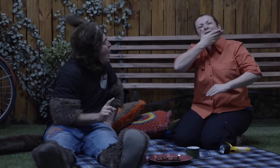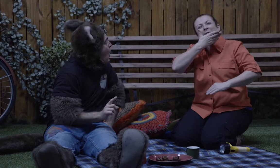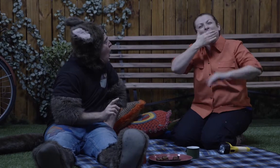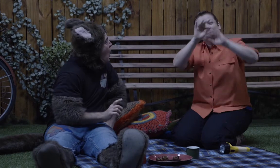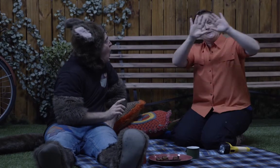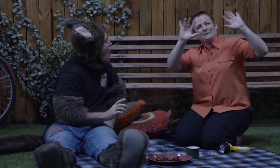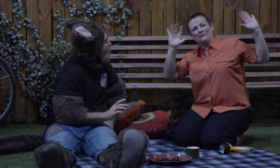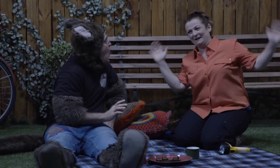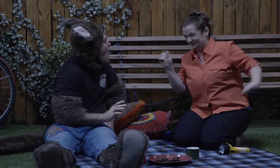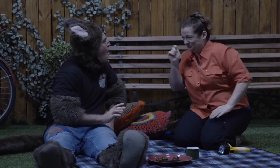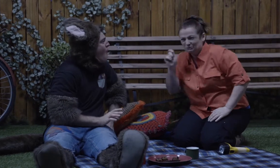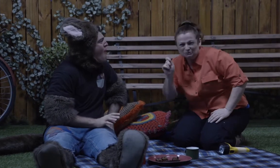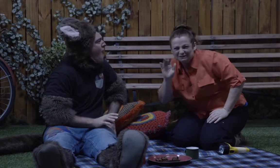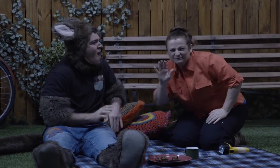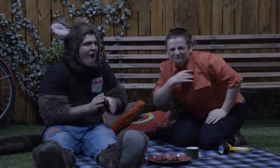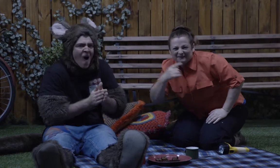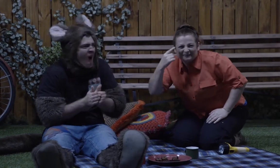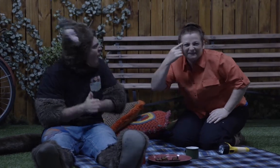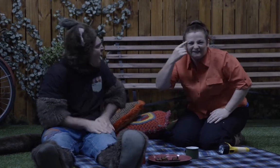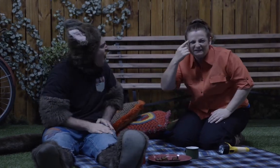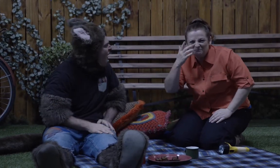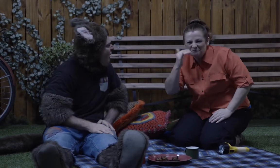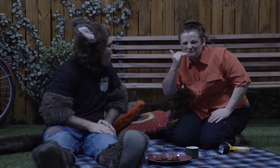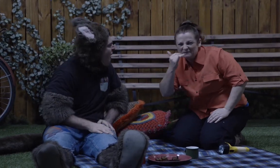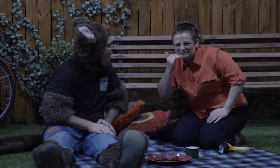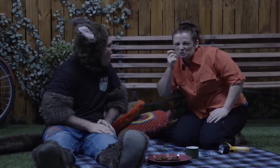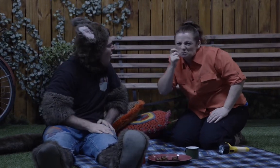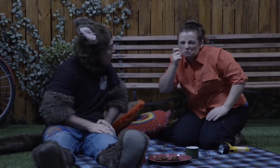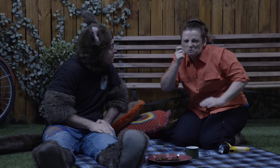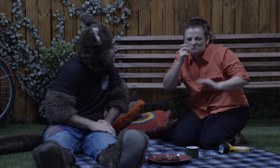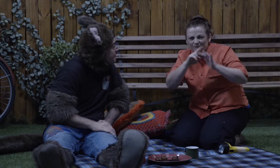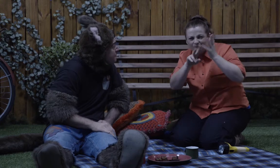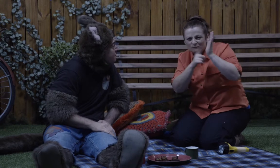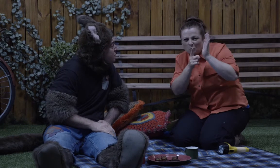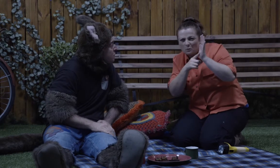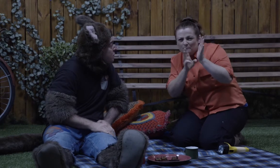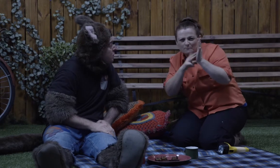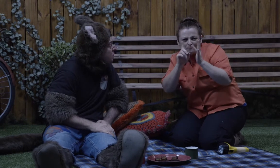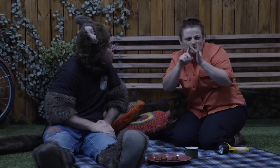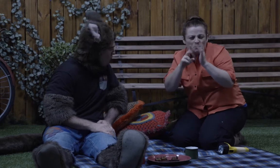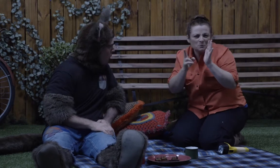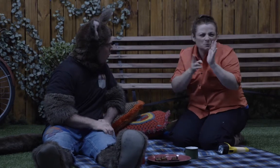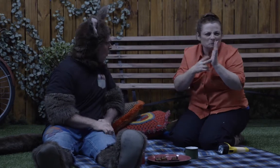It's going to be a beautiful, clear night. And it looks like it could be a full moon.